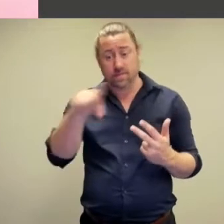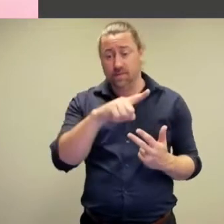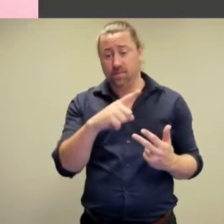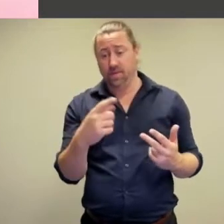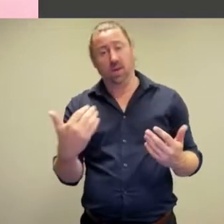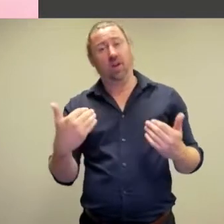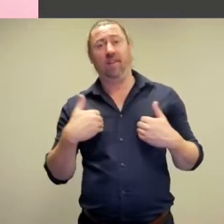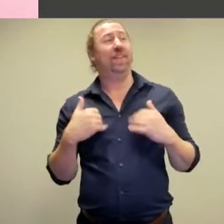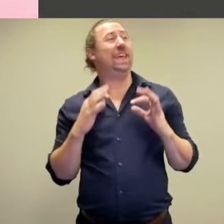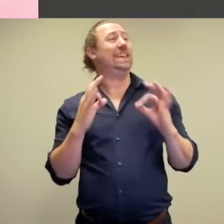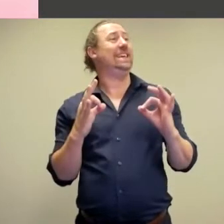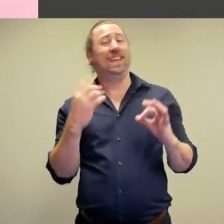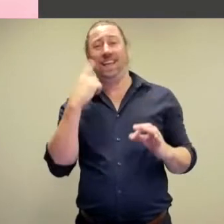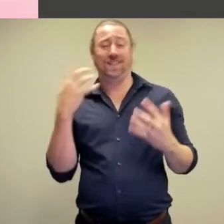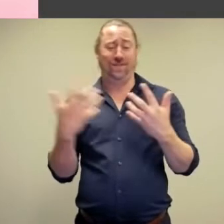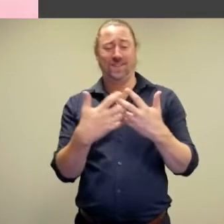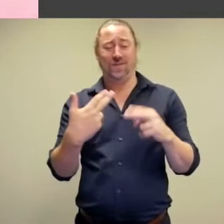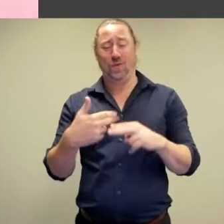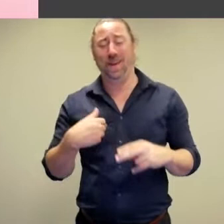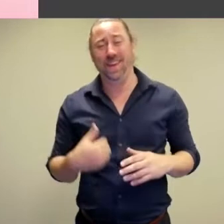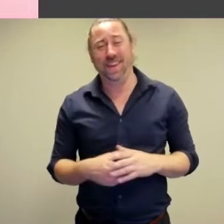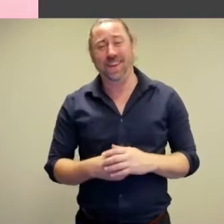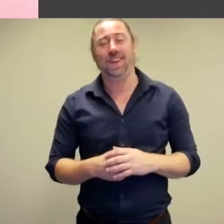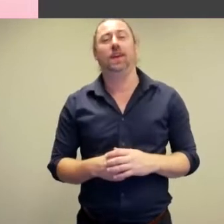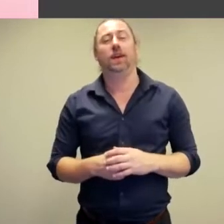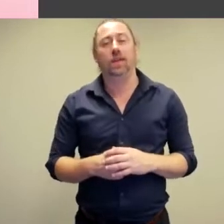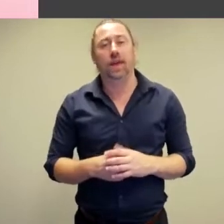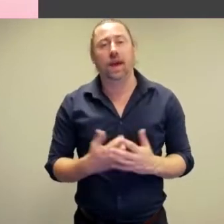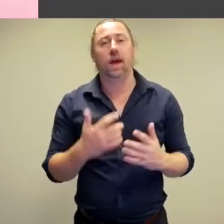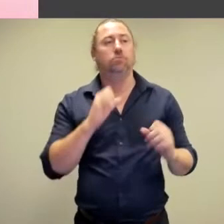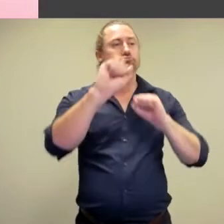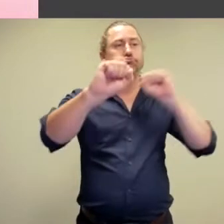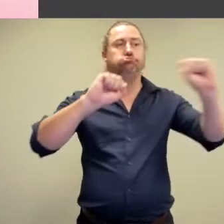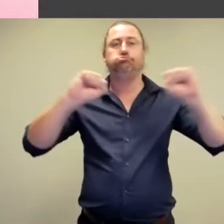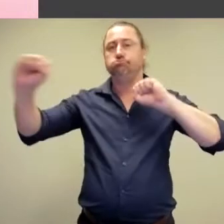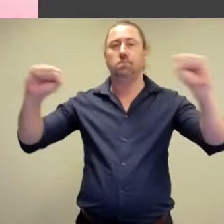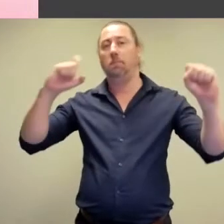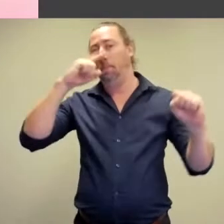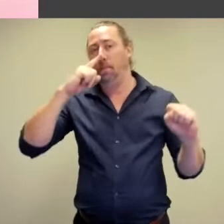point perfectly for me